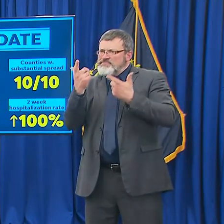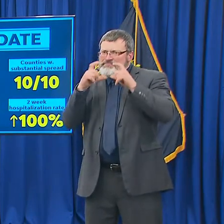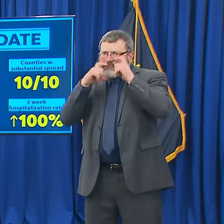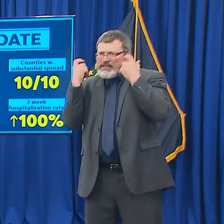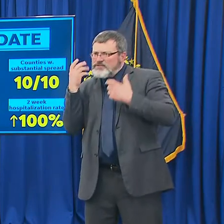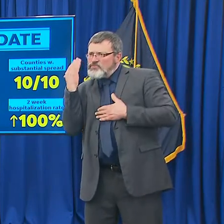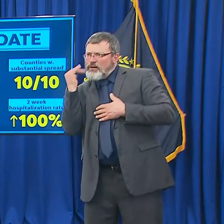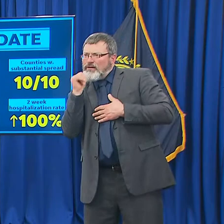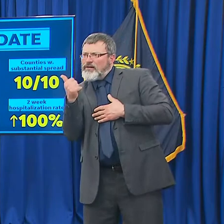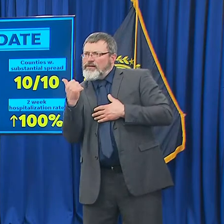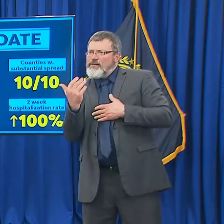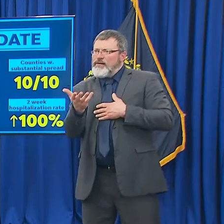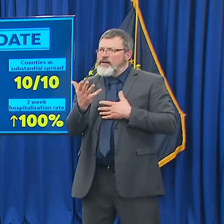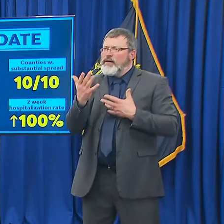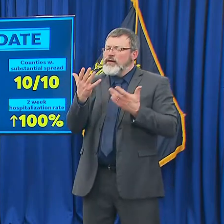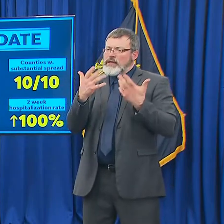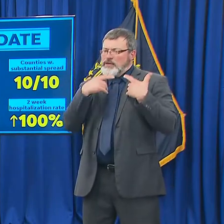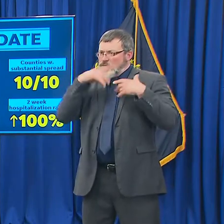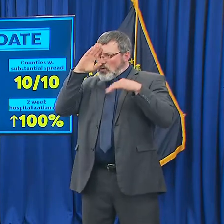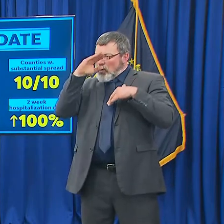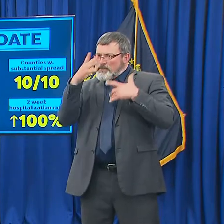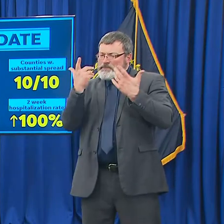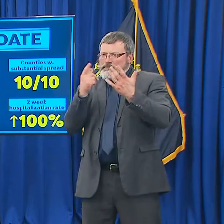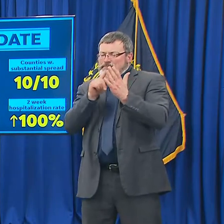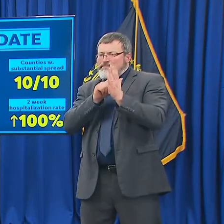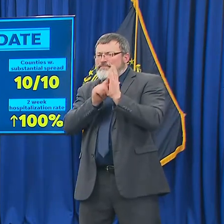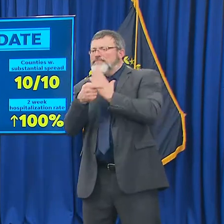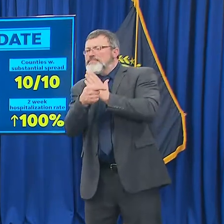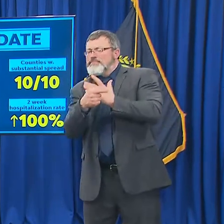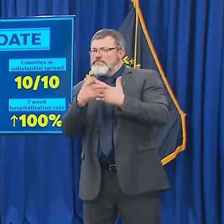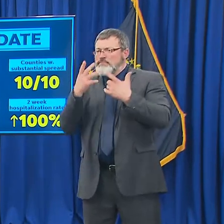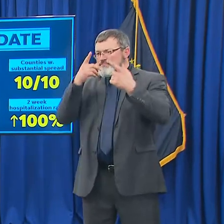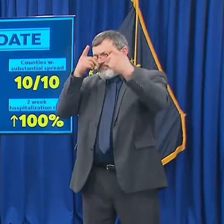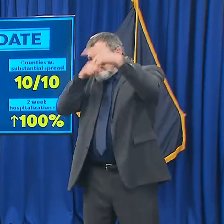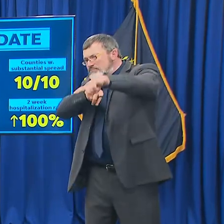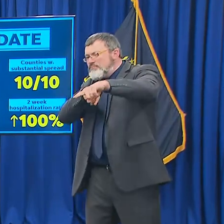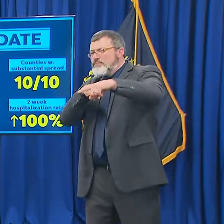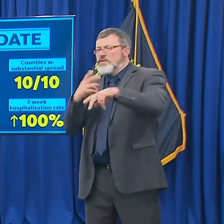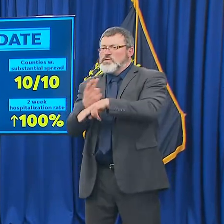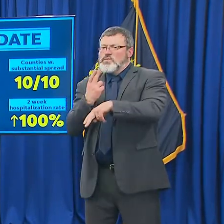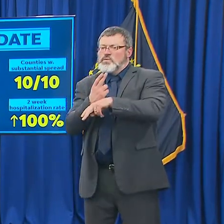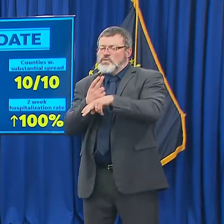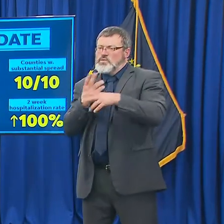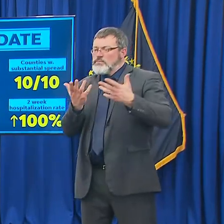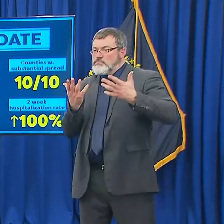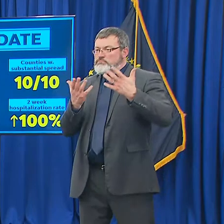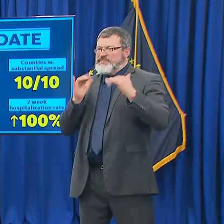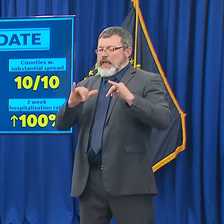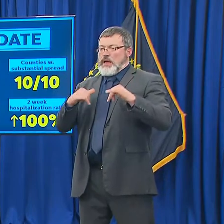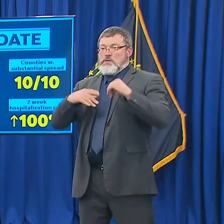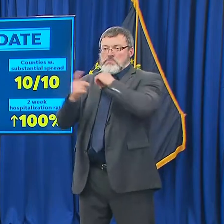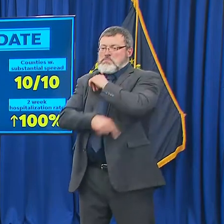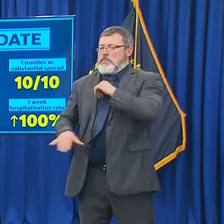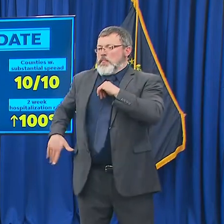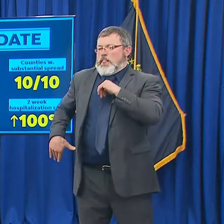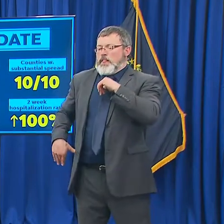So you know one of the things that we heard from a lot of whether it were restaurants or stores you